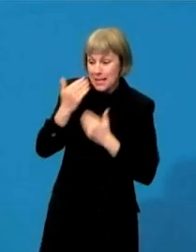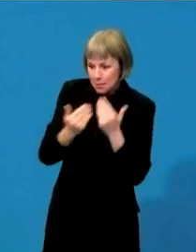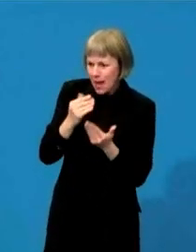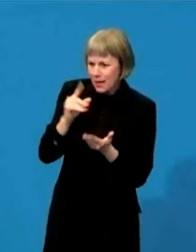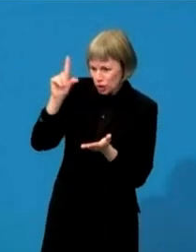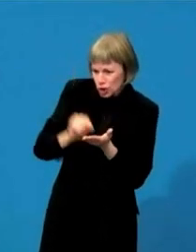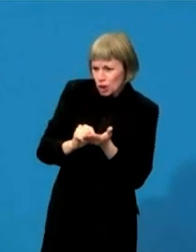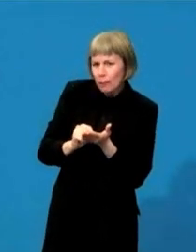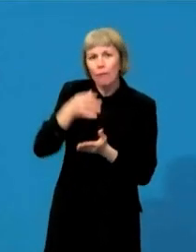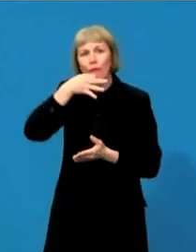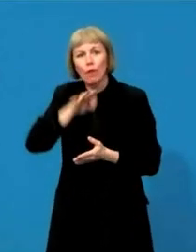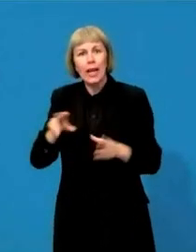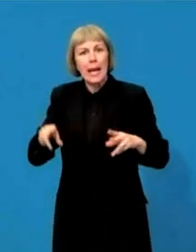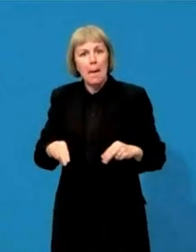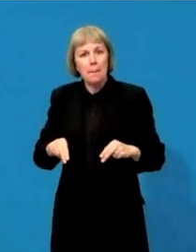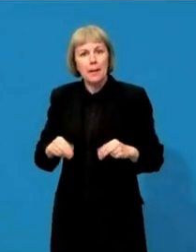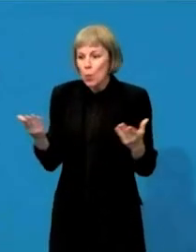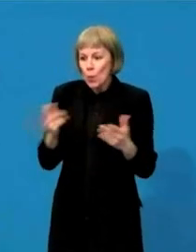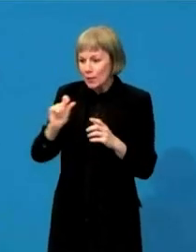her, they said if you don't have the receipts you can't get the money back.